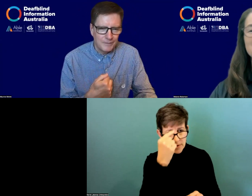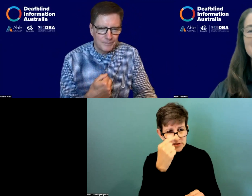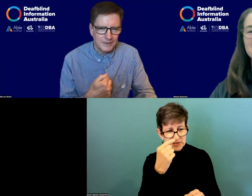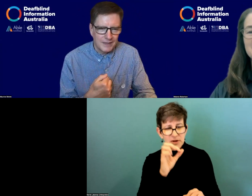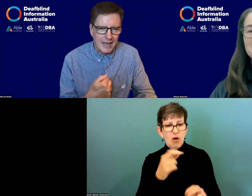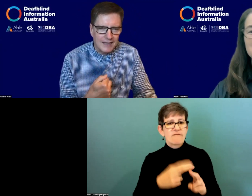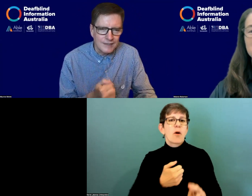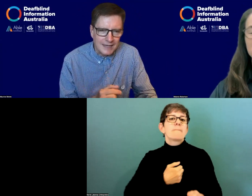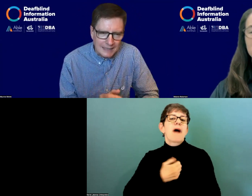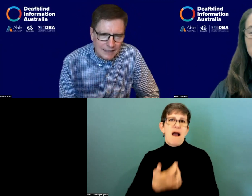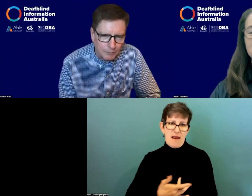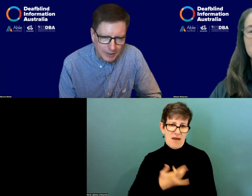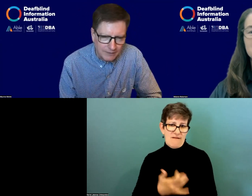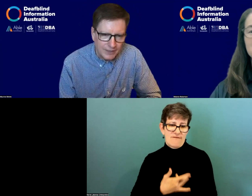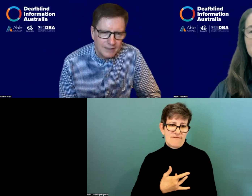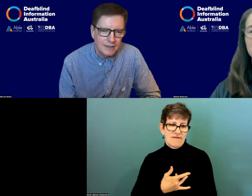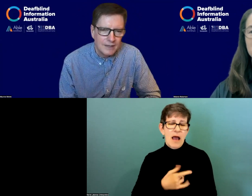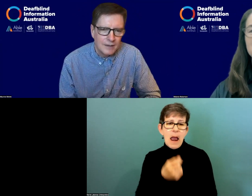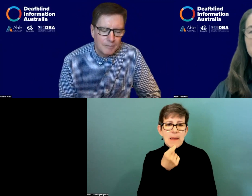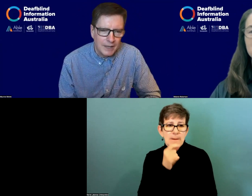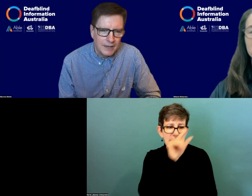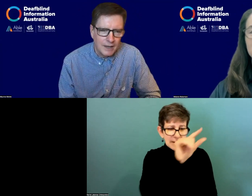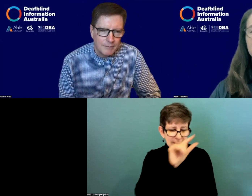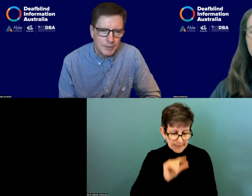I can take a little bit of it.